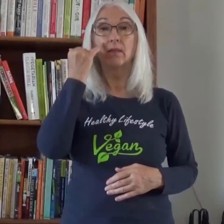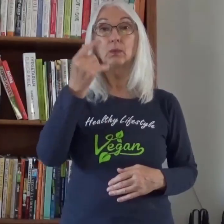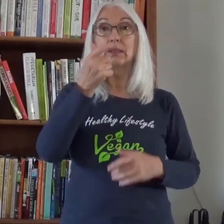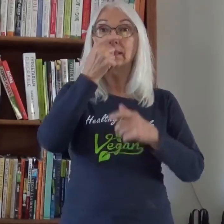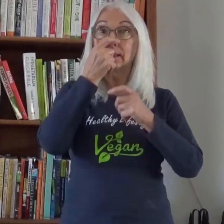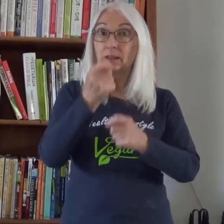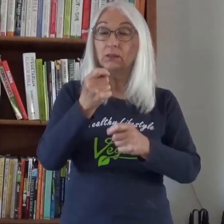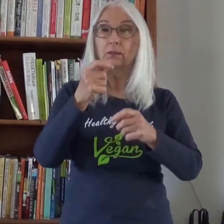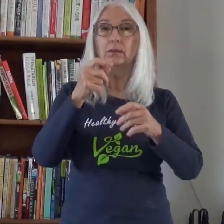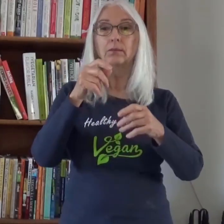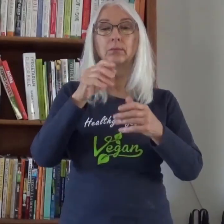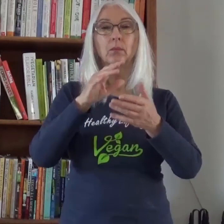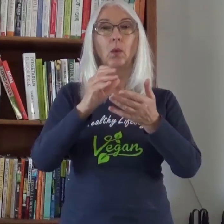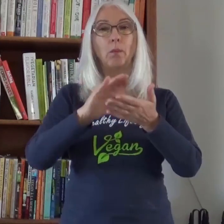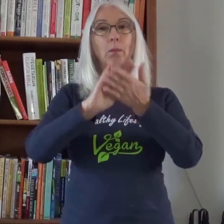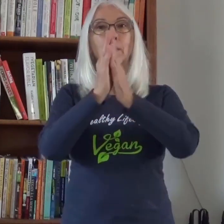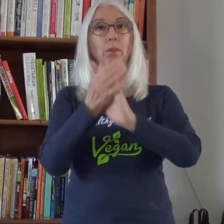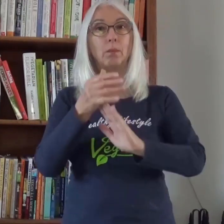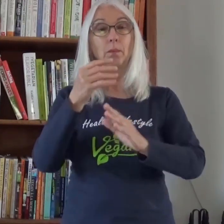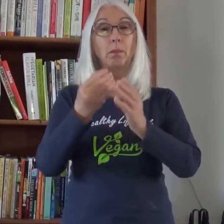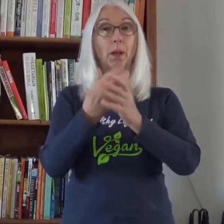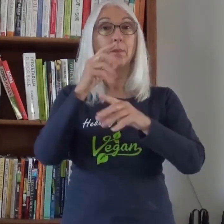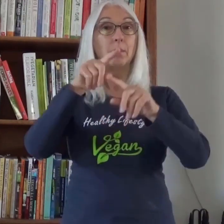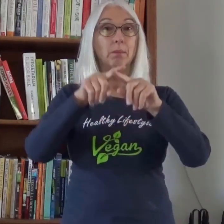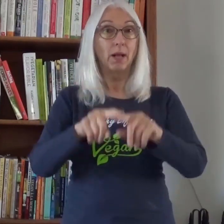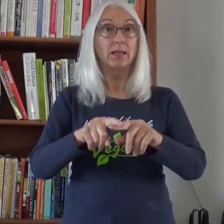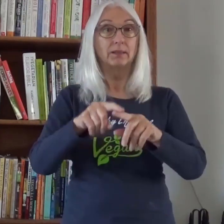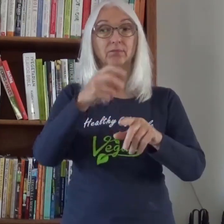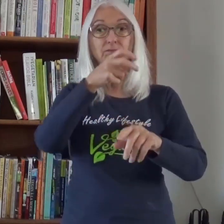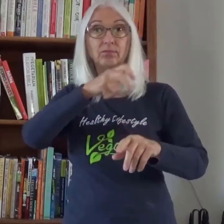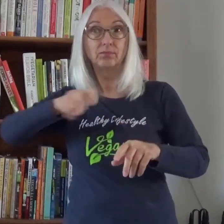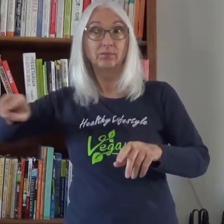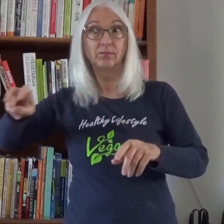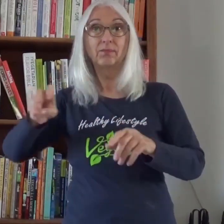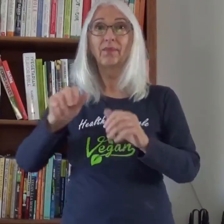If you are interested in transform to the plant-based diet,